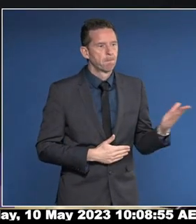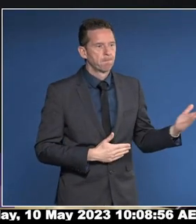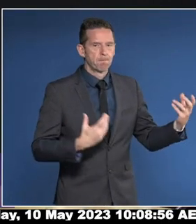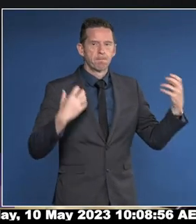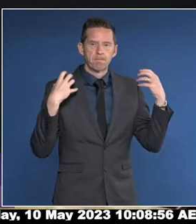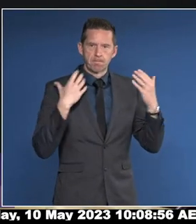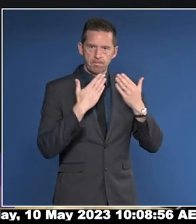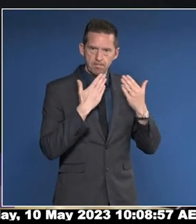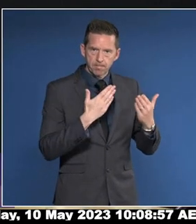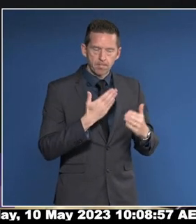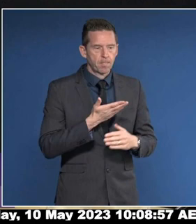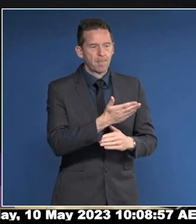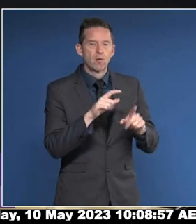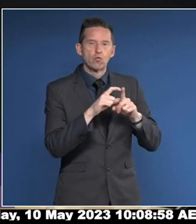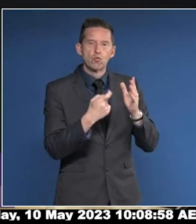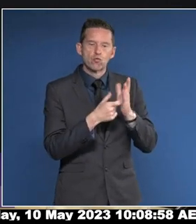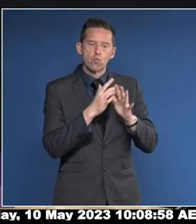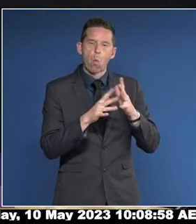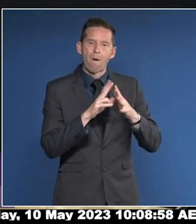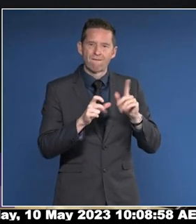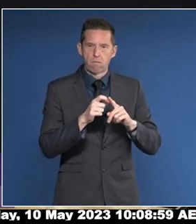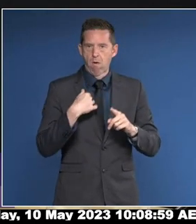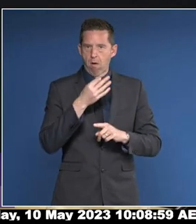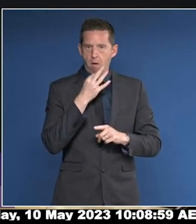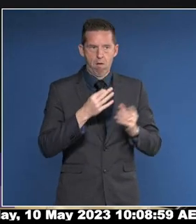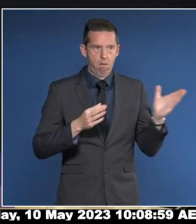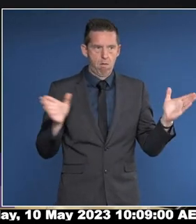Dr Crawford, I will ask my colleagues whether they have any questions for you.